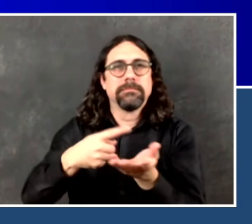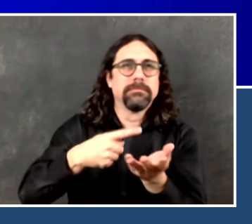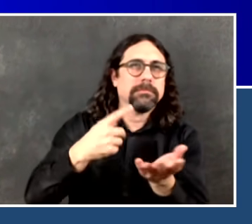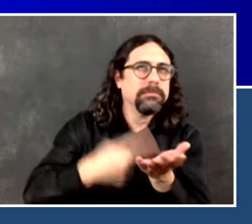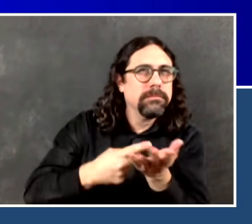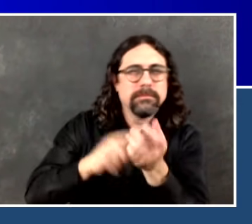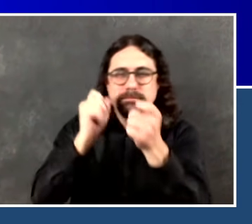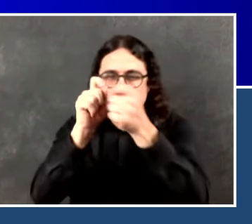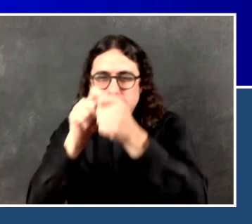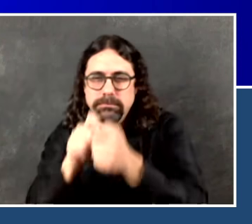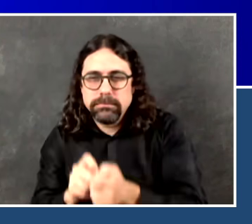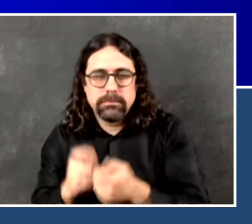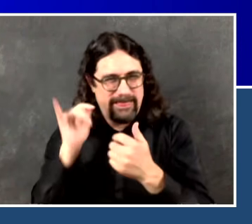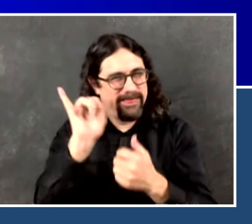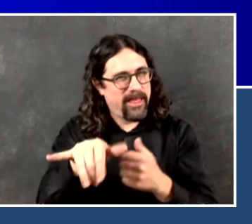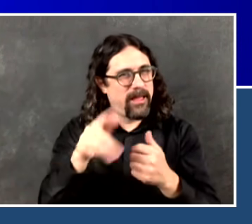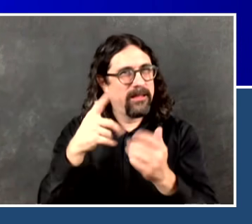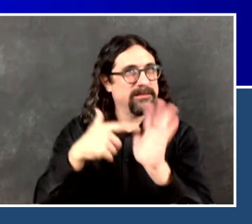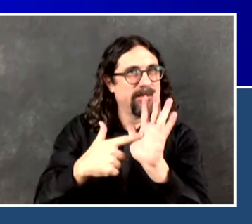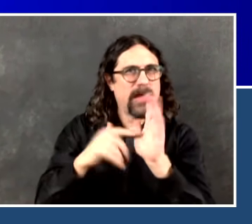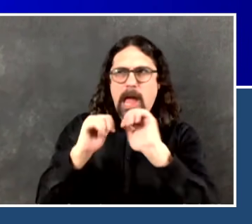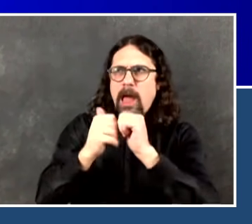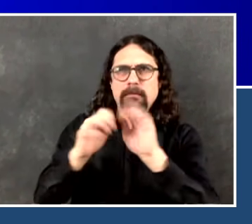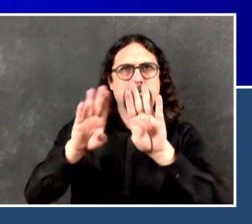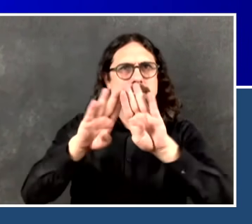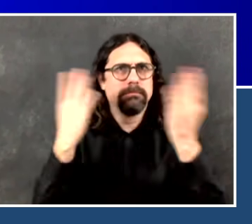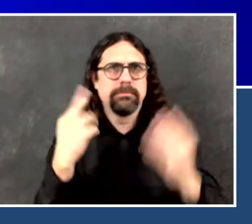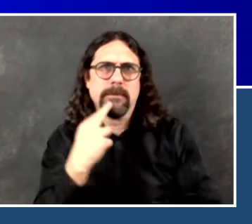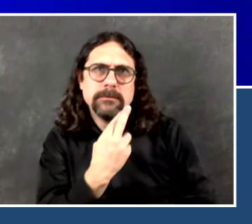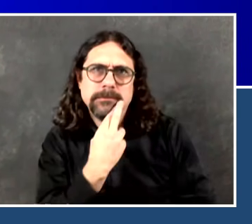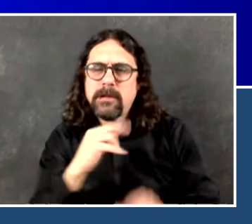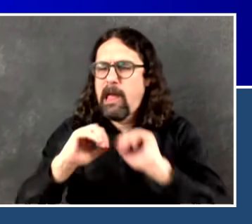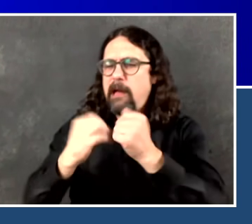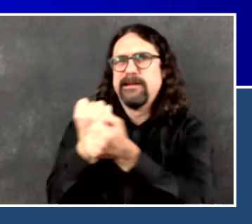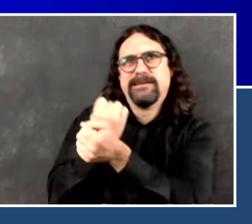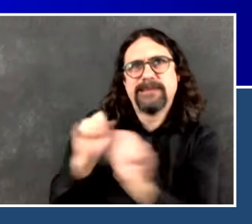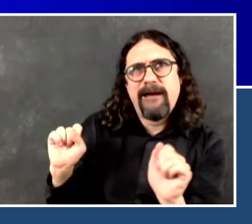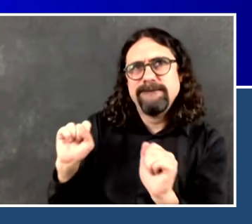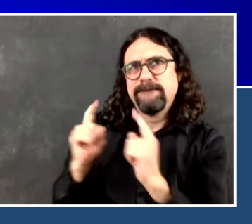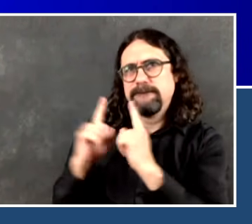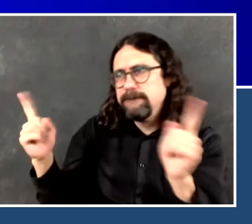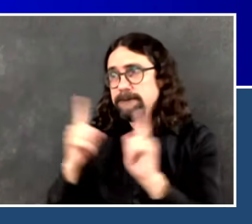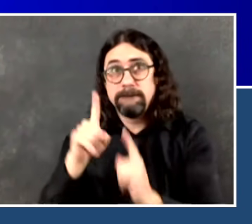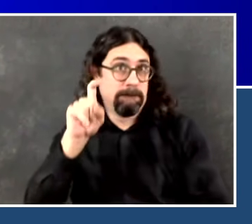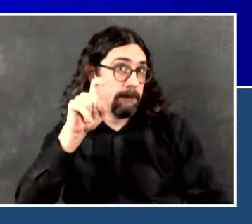ALL ANSWERS HAVE TO BE ANSWERED TO DETERMINE OUR EIDAL AND PRACTICALLY WHAT